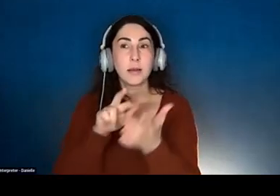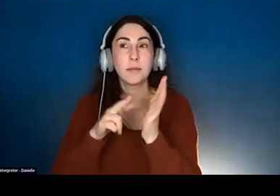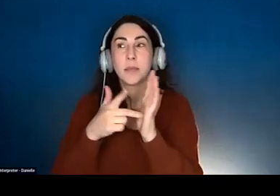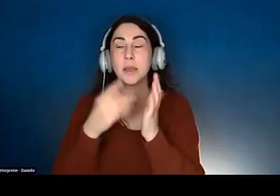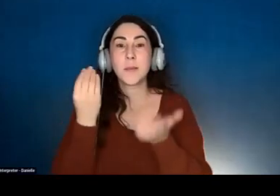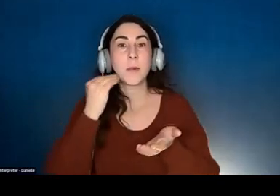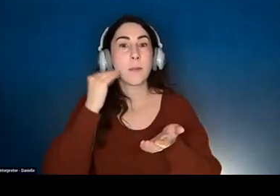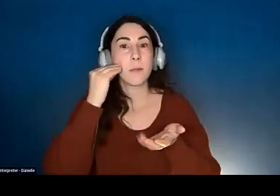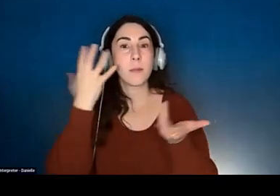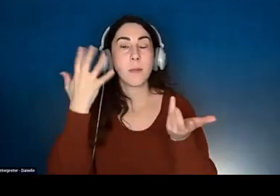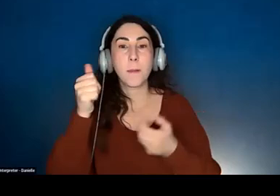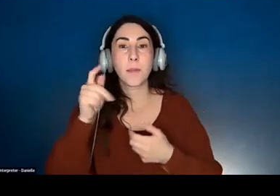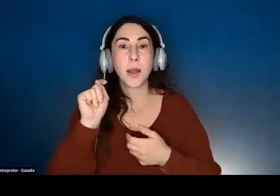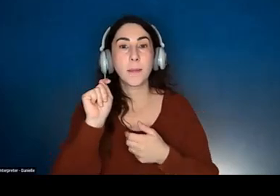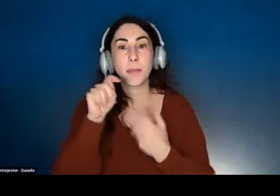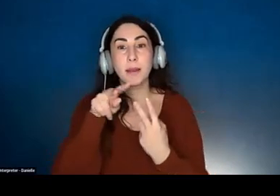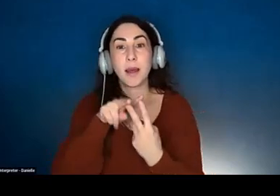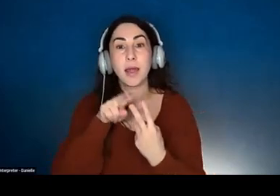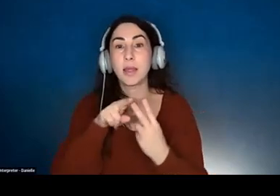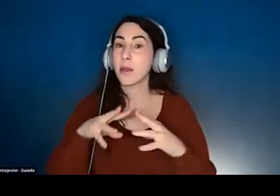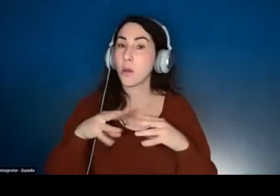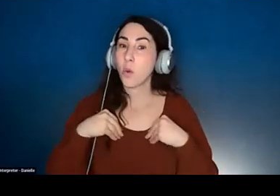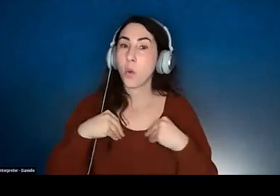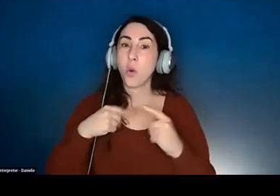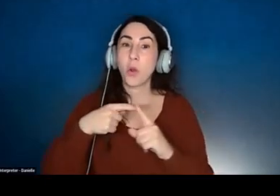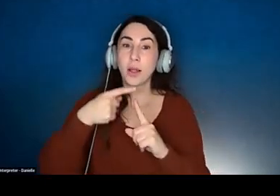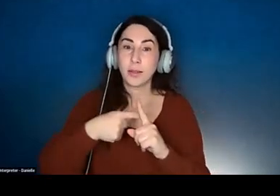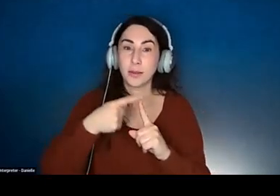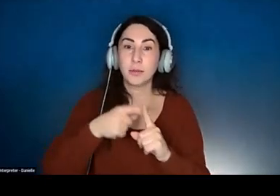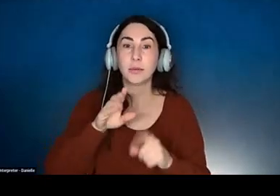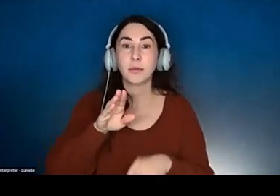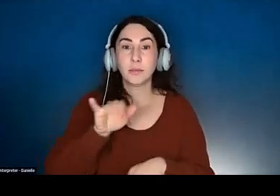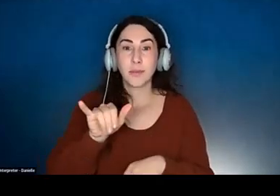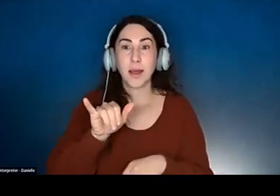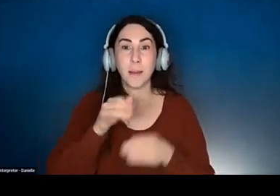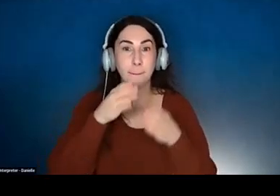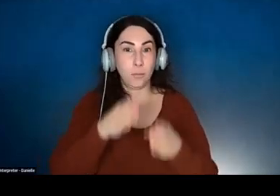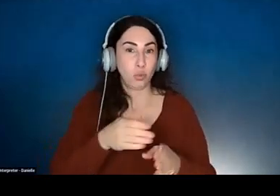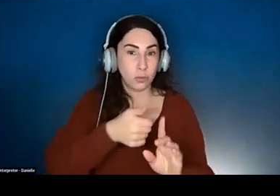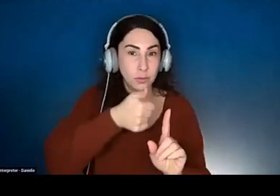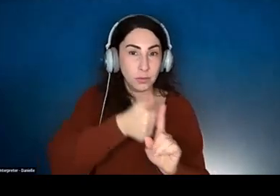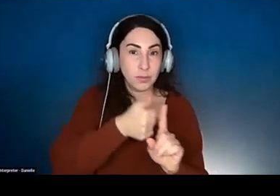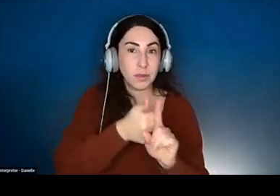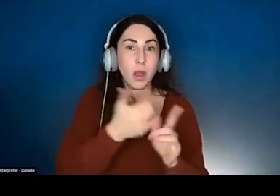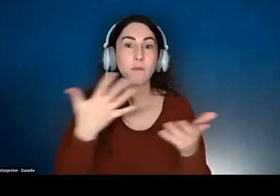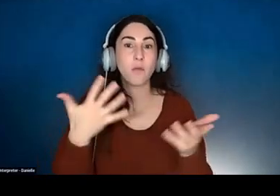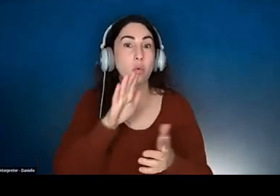apartments that are either owned or leased by the participant themselves or their family member.